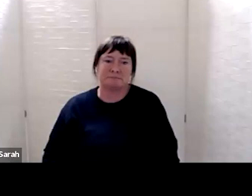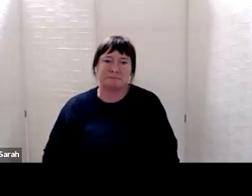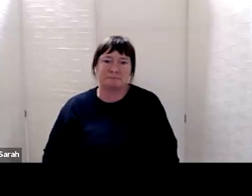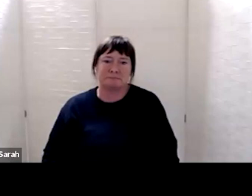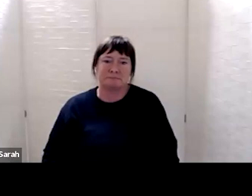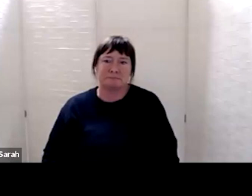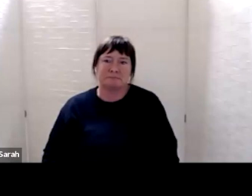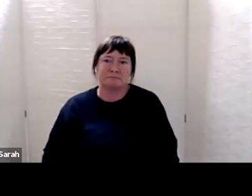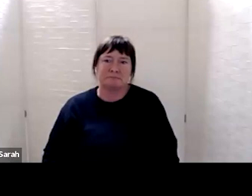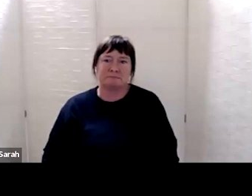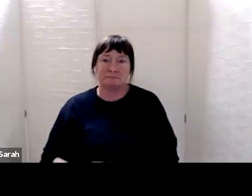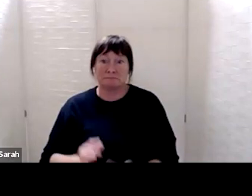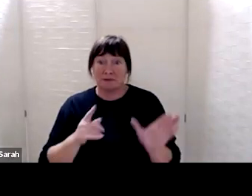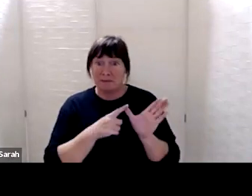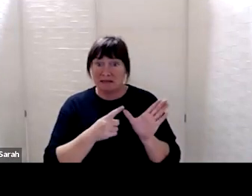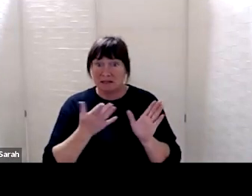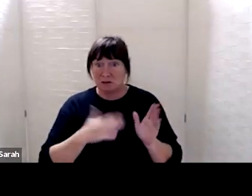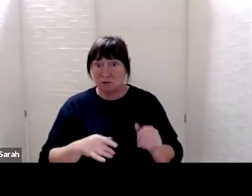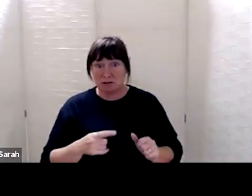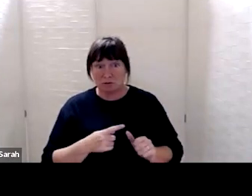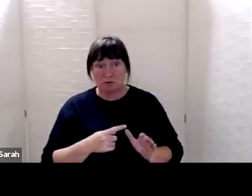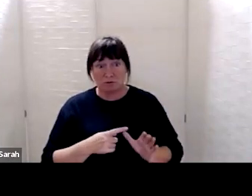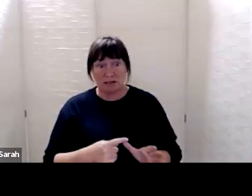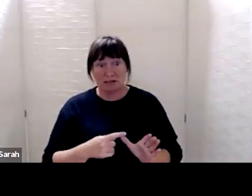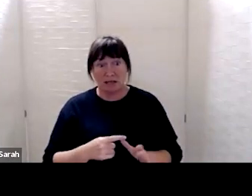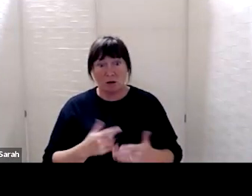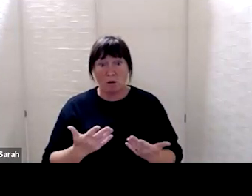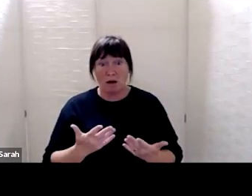Amanda is that to you or somebody else in your team?